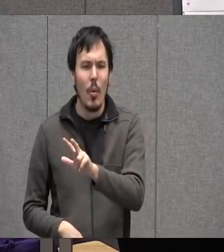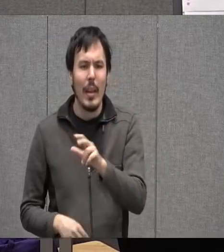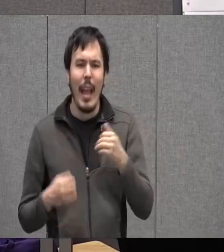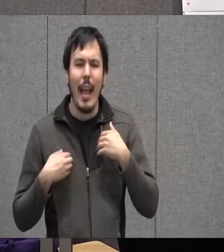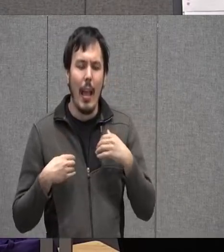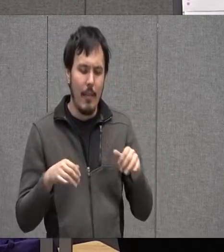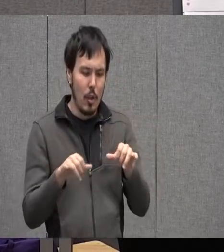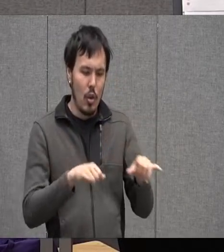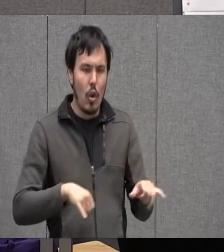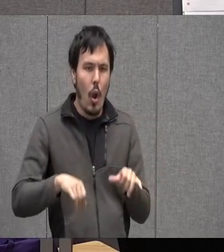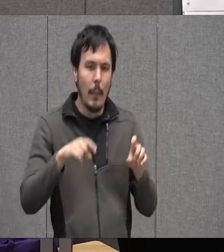15, right?